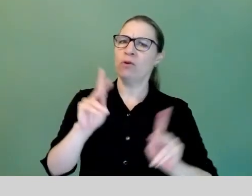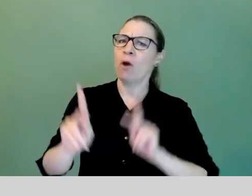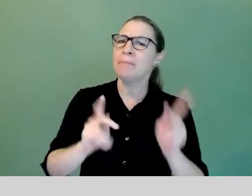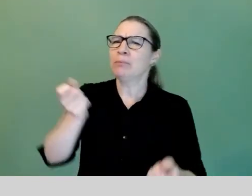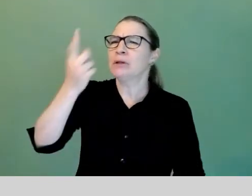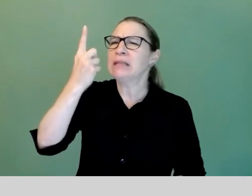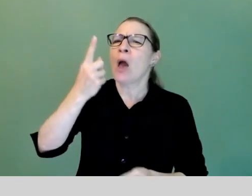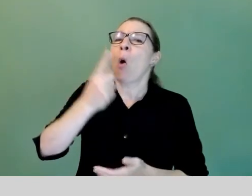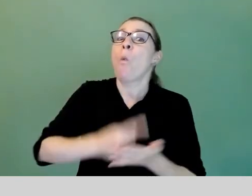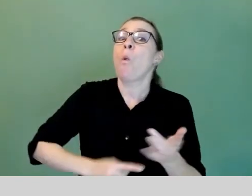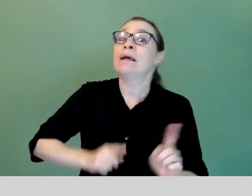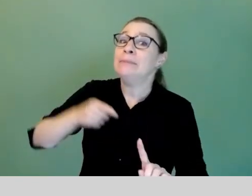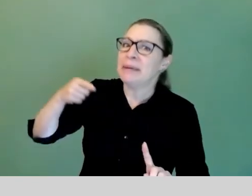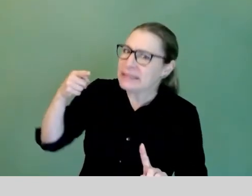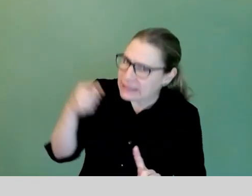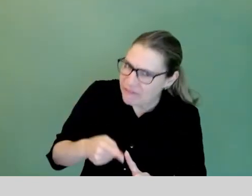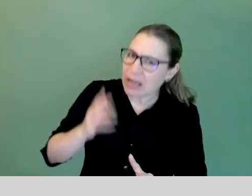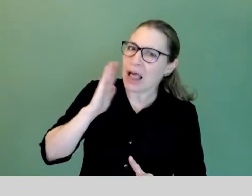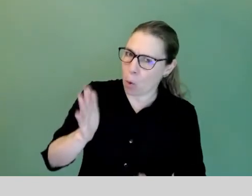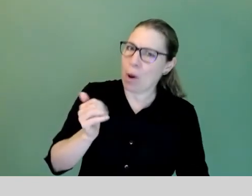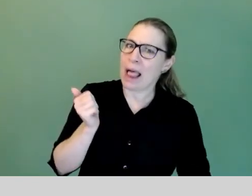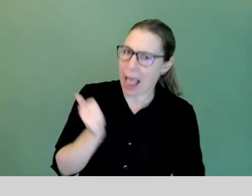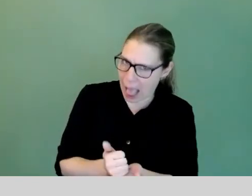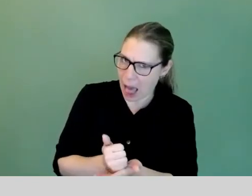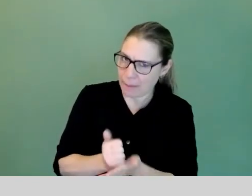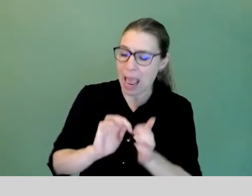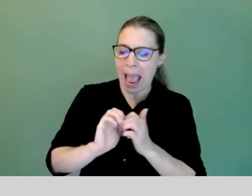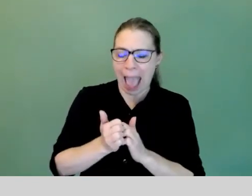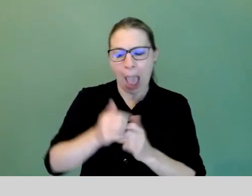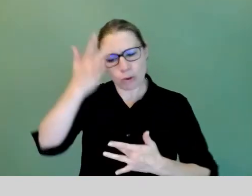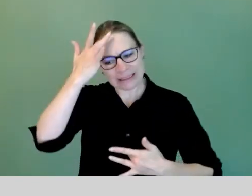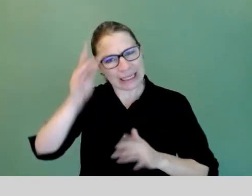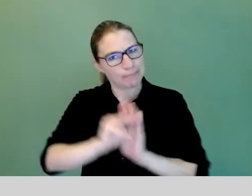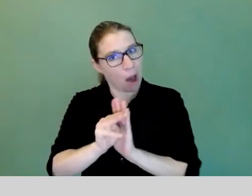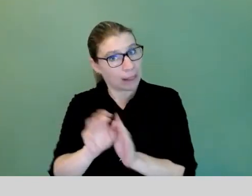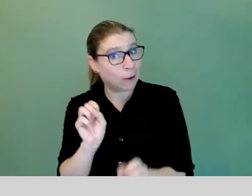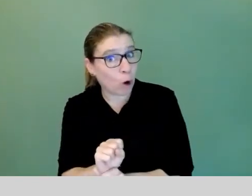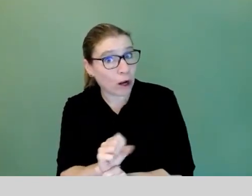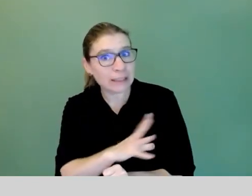for individuals to understand what specifically goes into disease modeling